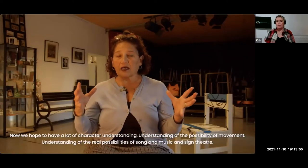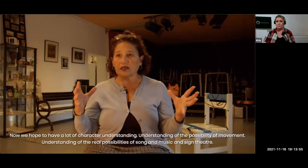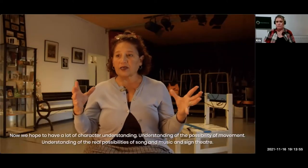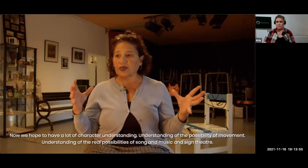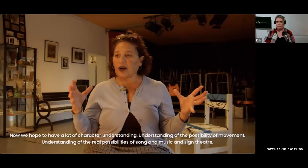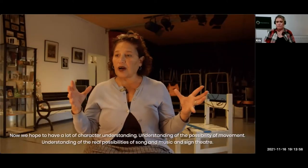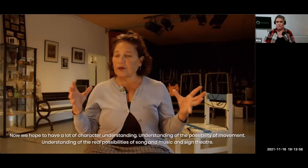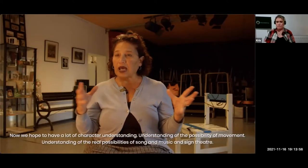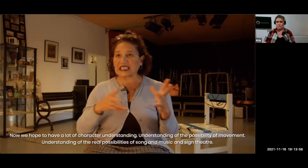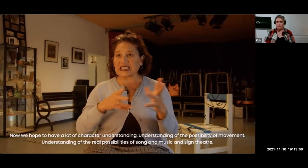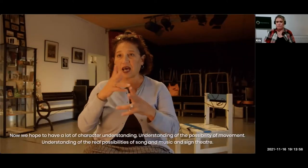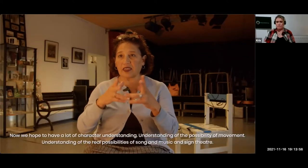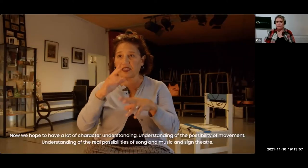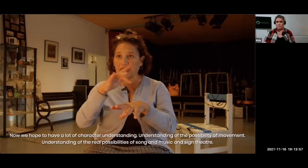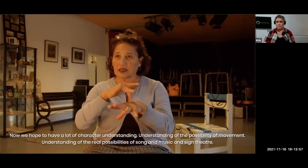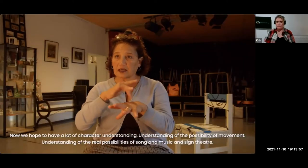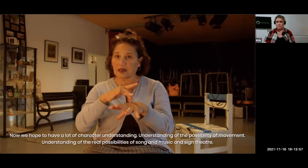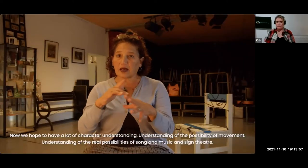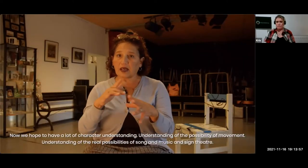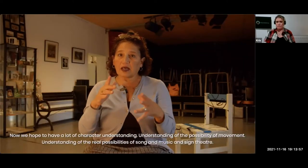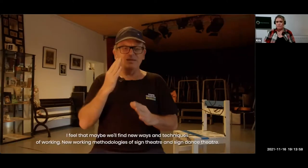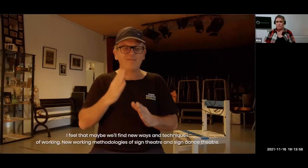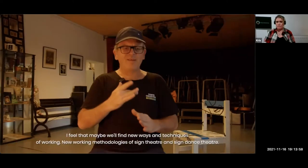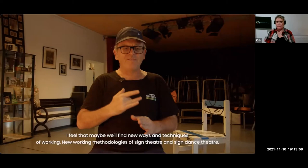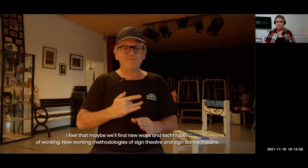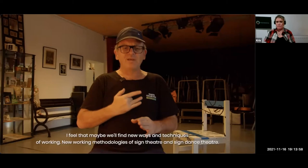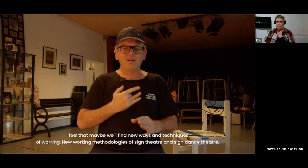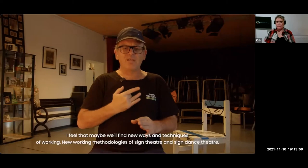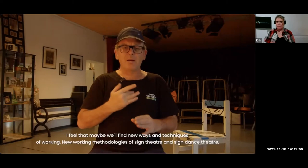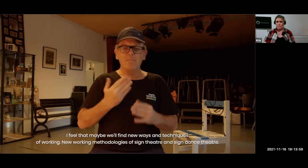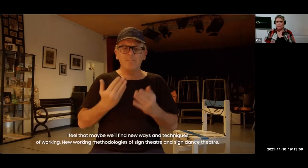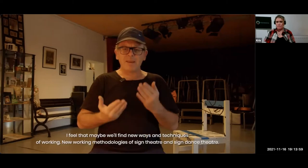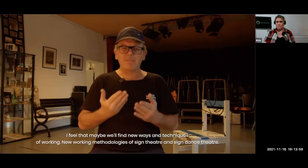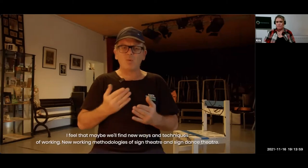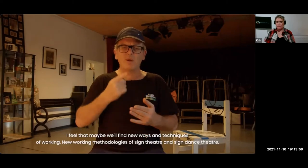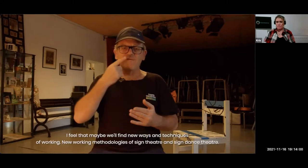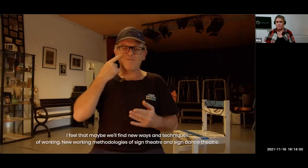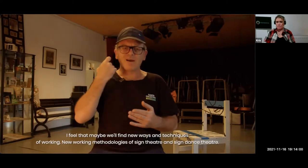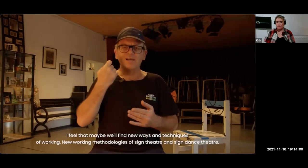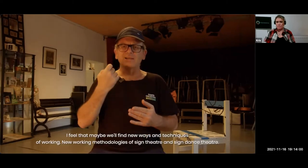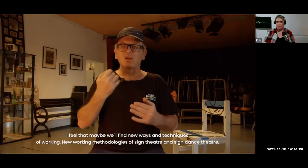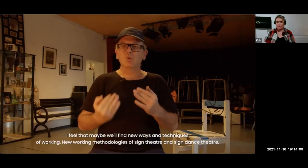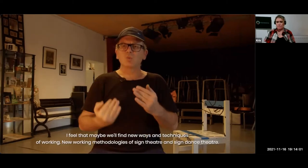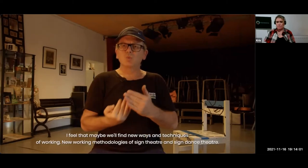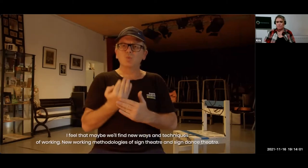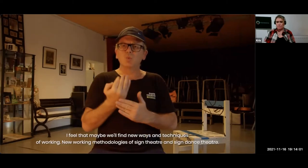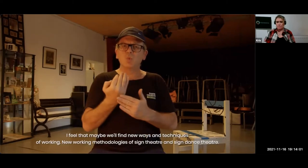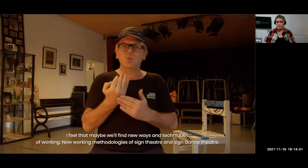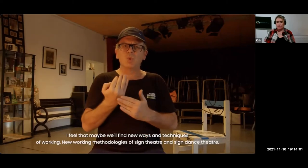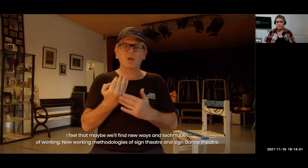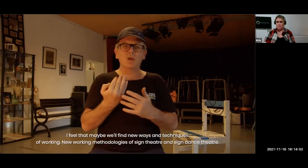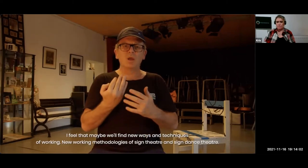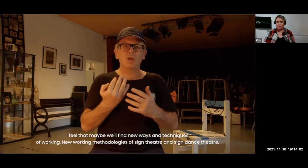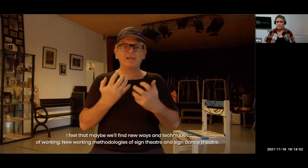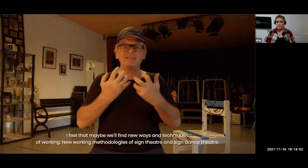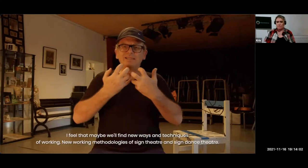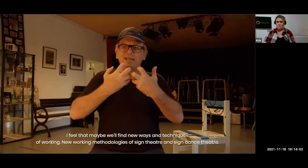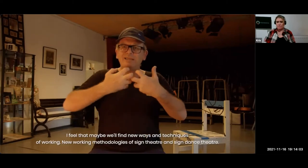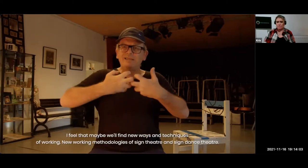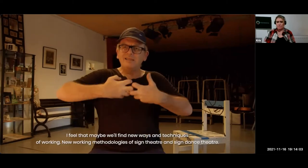to over Sign Dance Collective. Good evening everybody, We are the Sign Dance Collective, we are pleased to be here with you, this evening to share with you our artistic process and where we are at the moment in terms of the work. We have made new